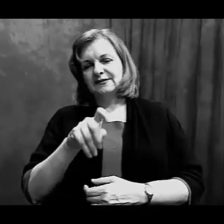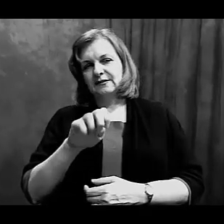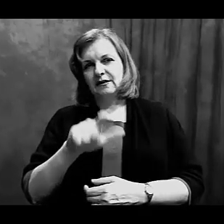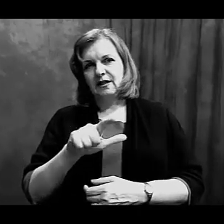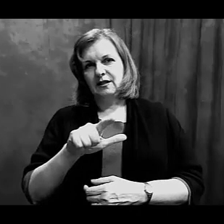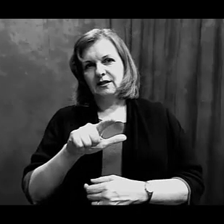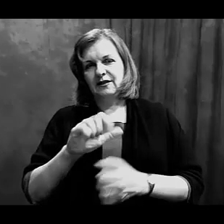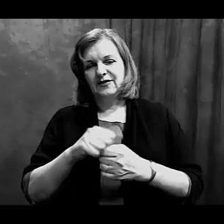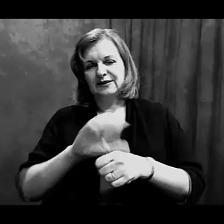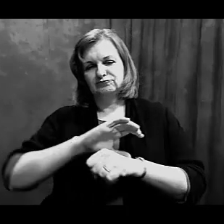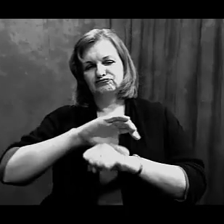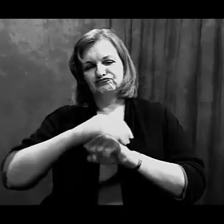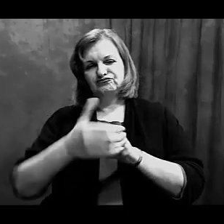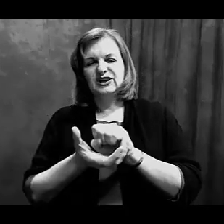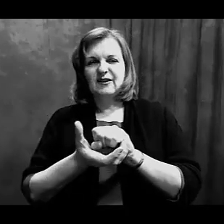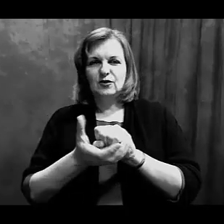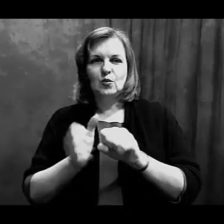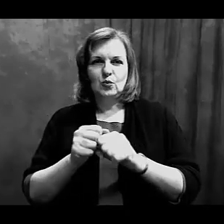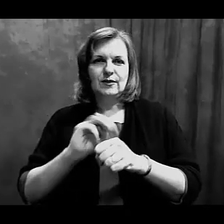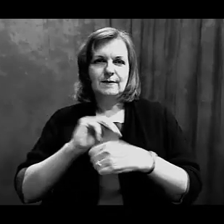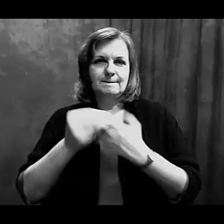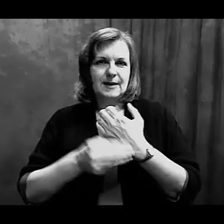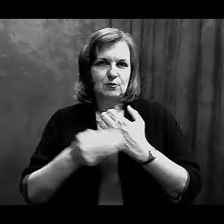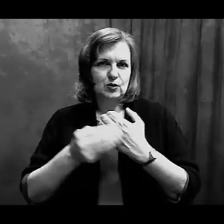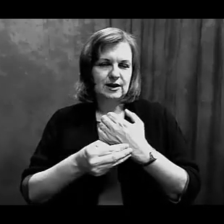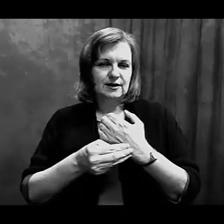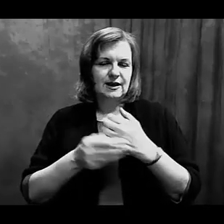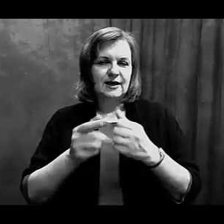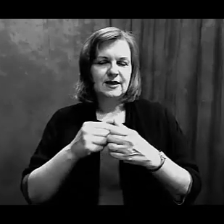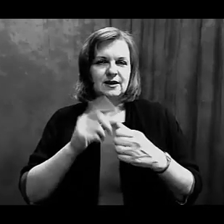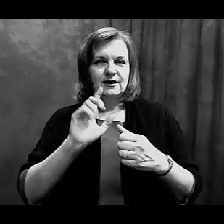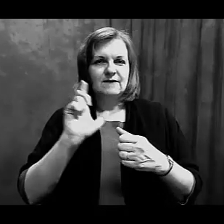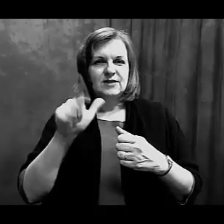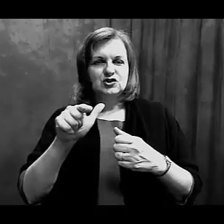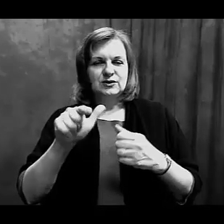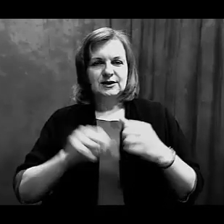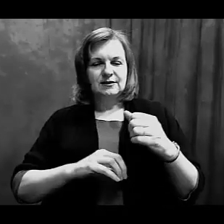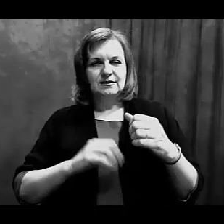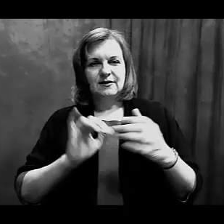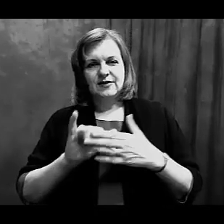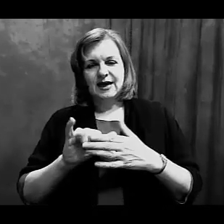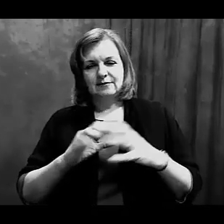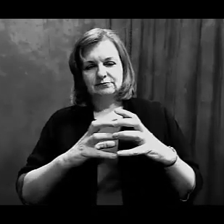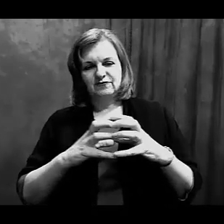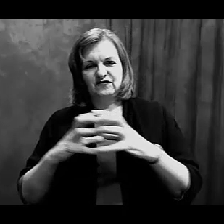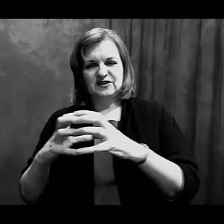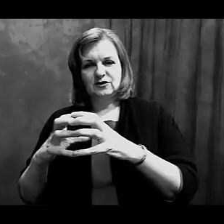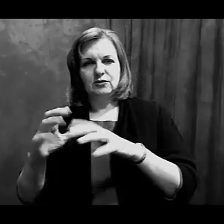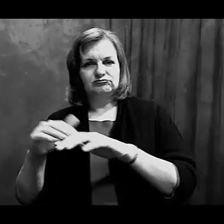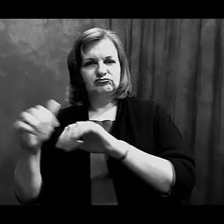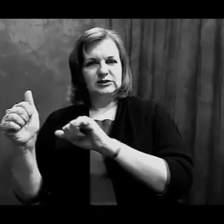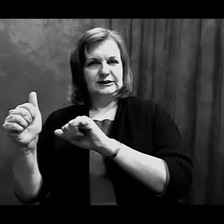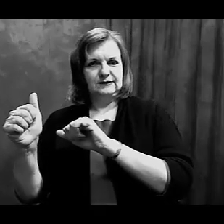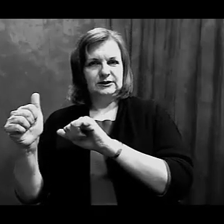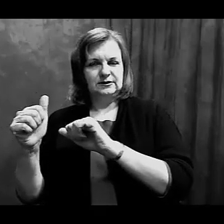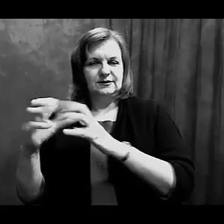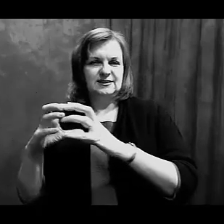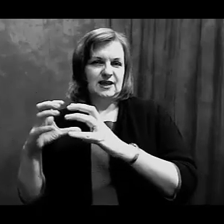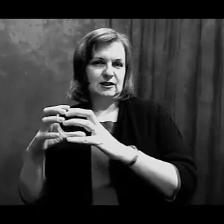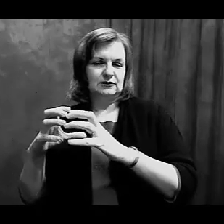membrane bound vesicle that will then eventually leave the cell so this processing